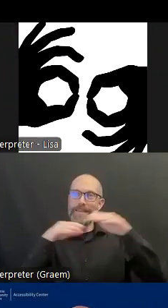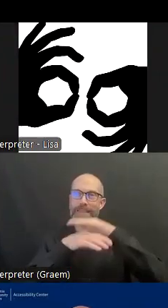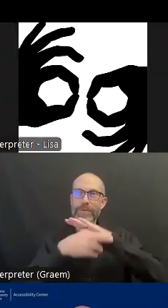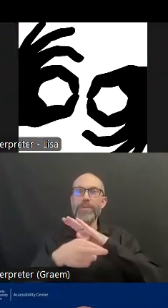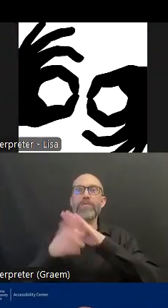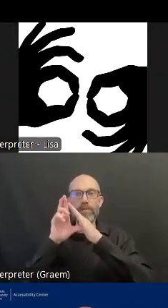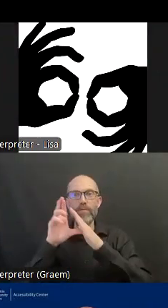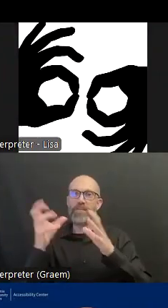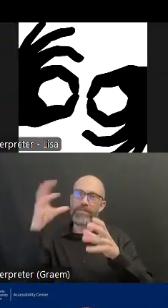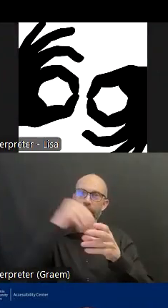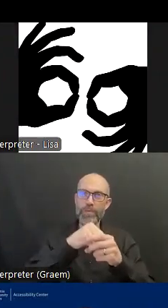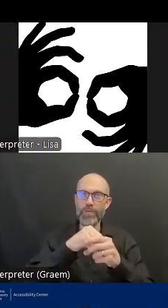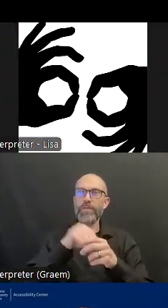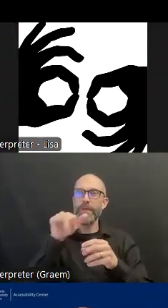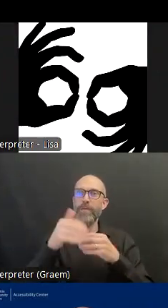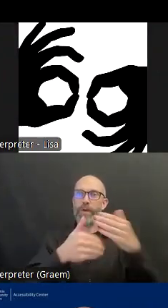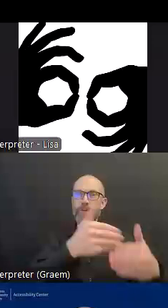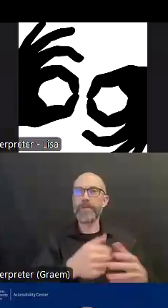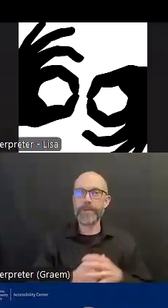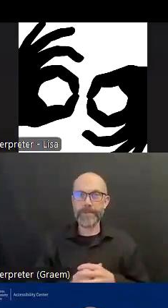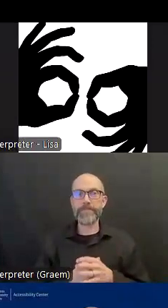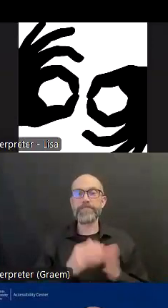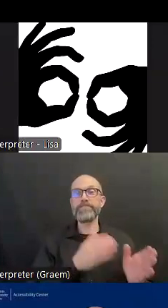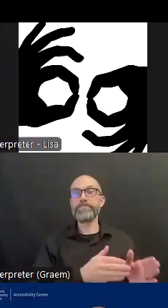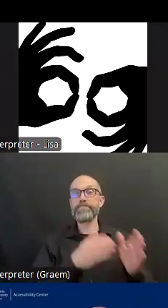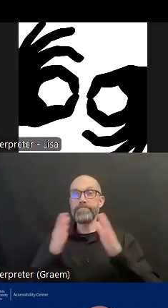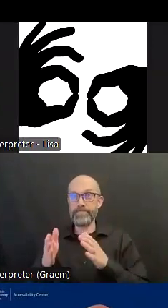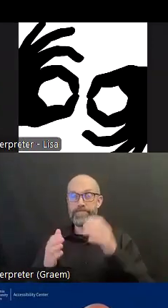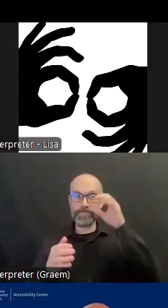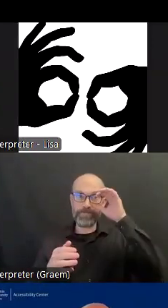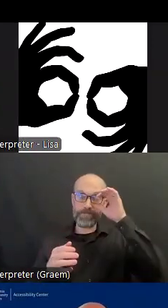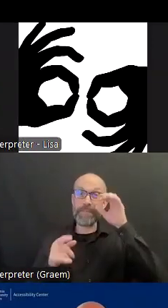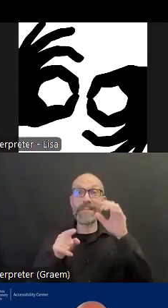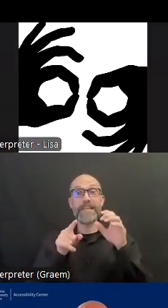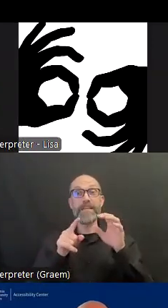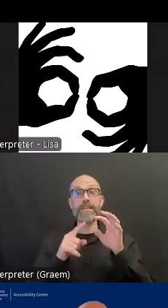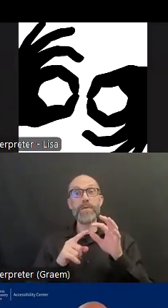The next thing is related to-- and this is especially critical in the CCC, the California